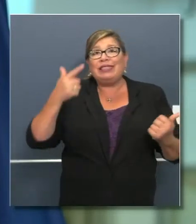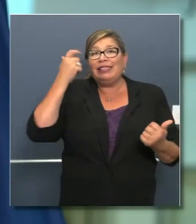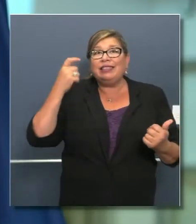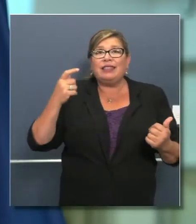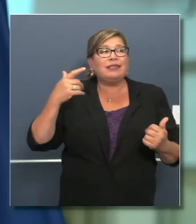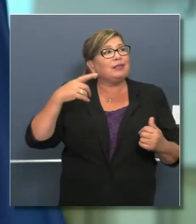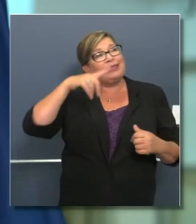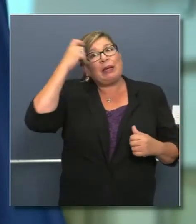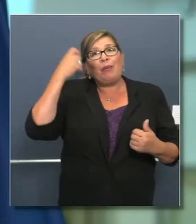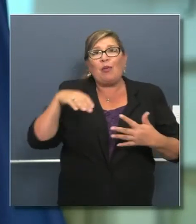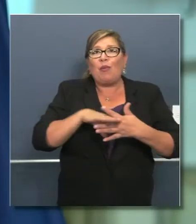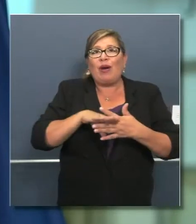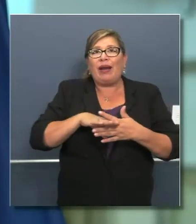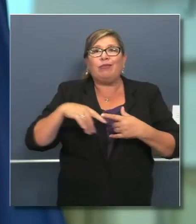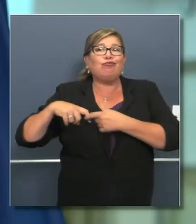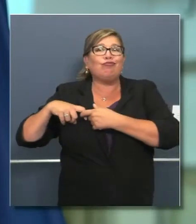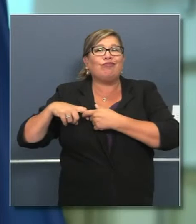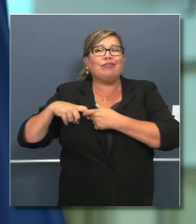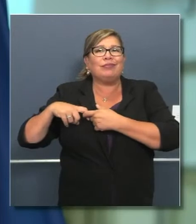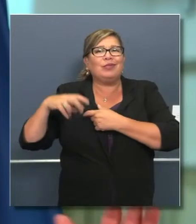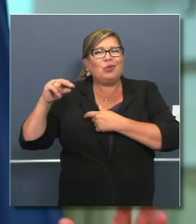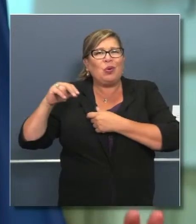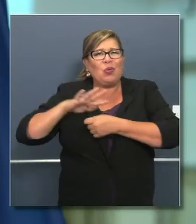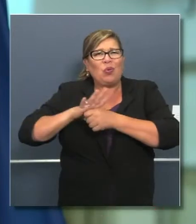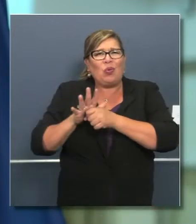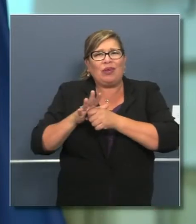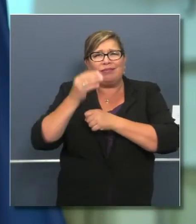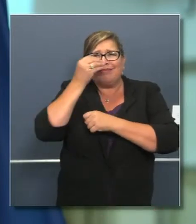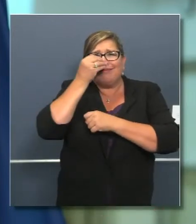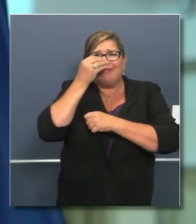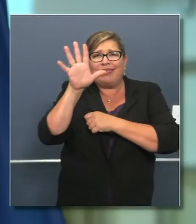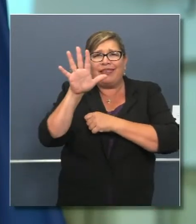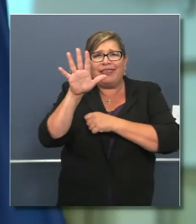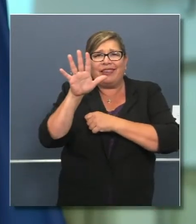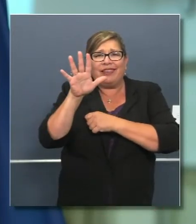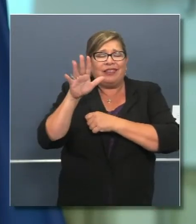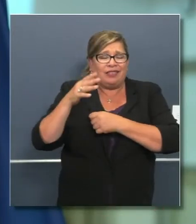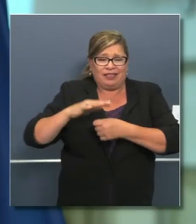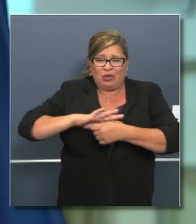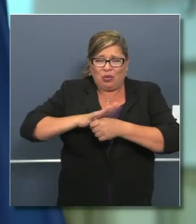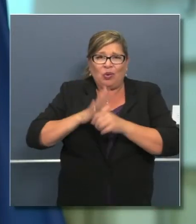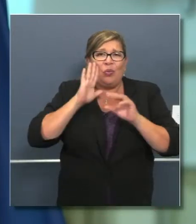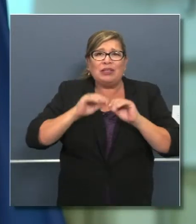us thought well kid get him get warm once it gets hot it all goes away look what's happened in some